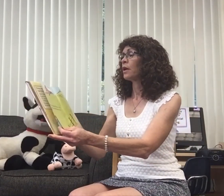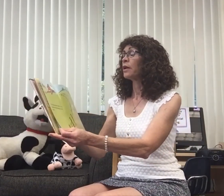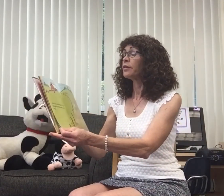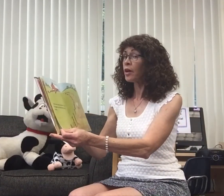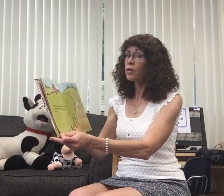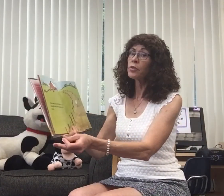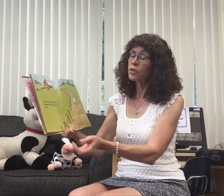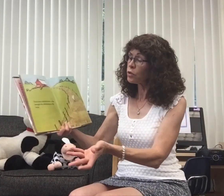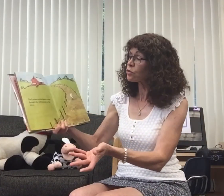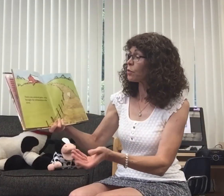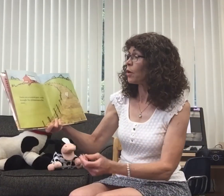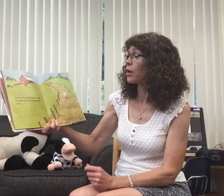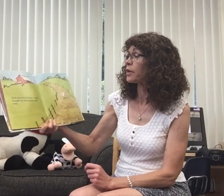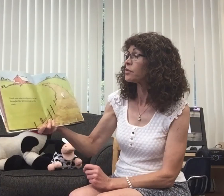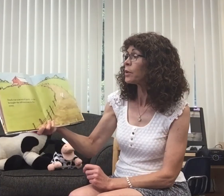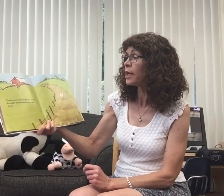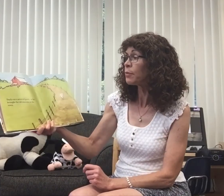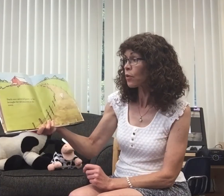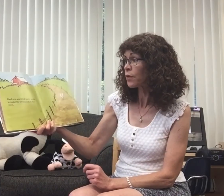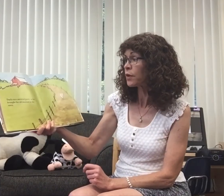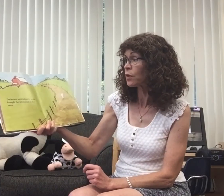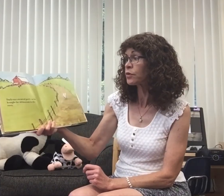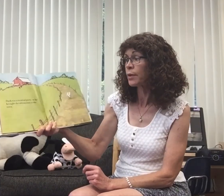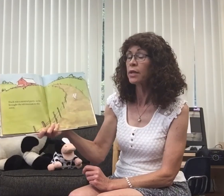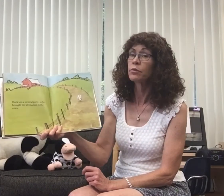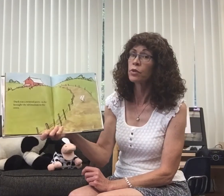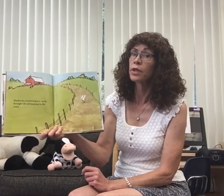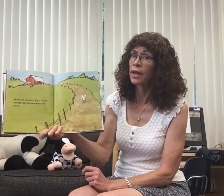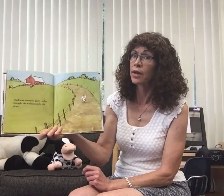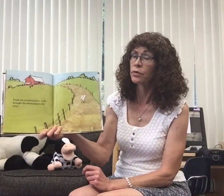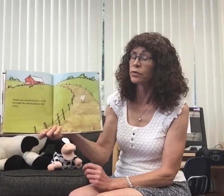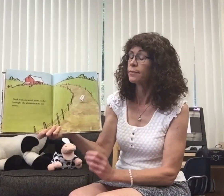Duck was a neutral party, so he brought the ultimatum to the cows.